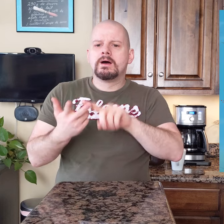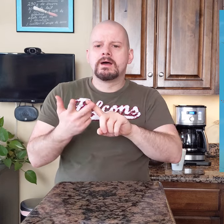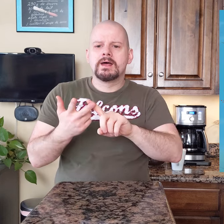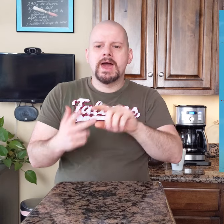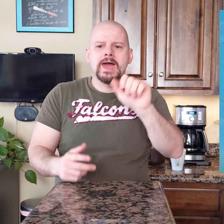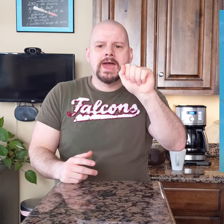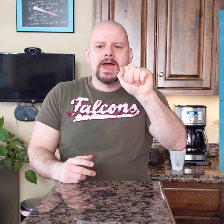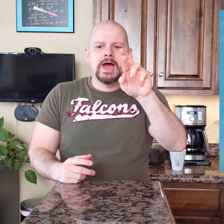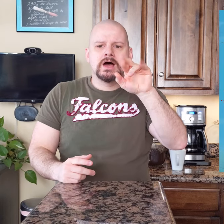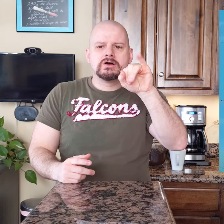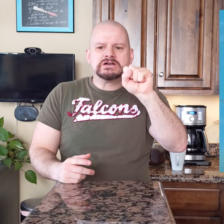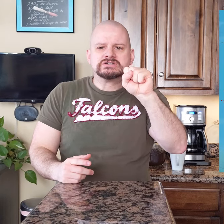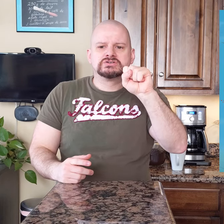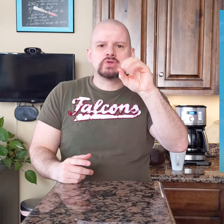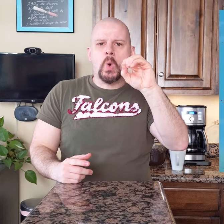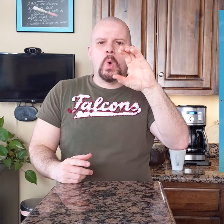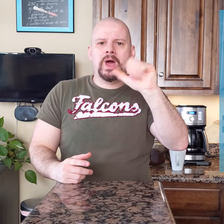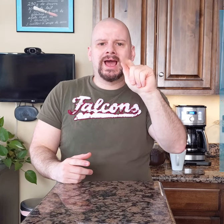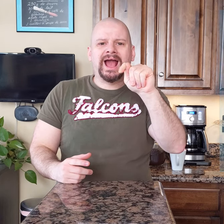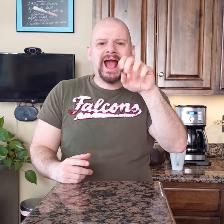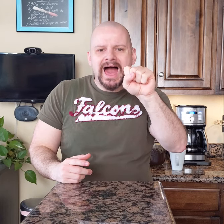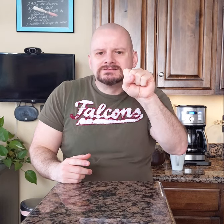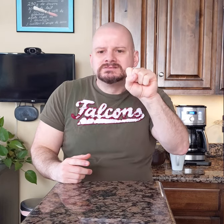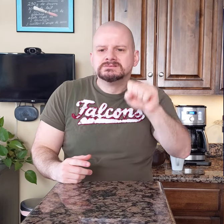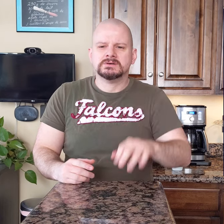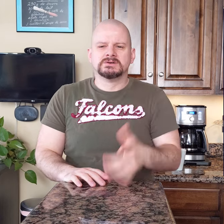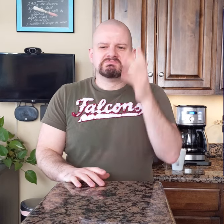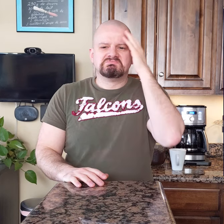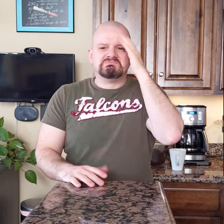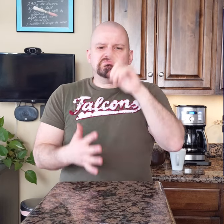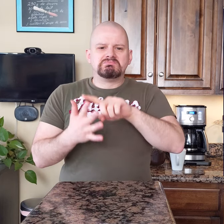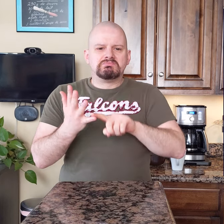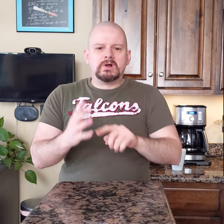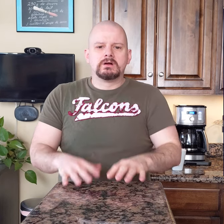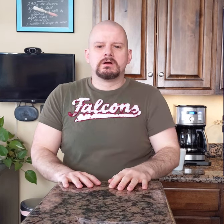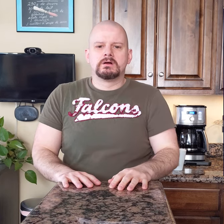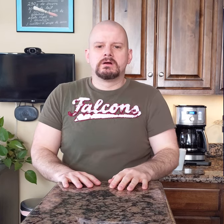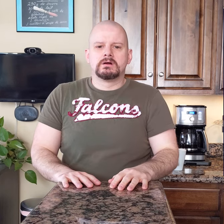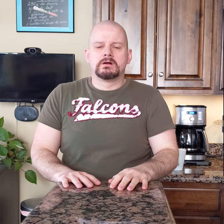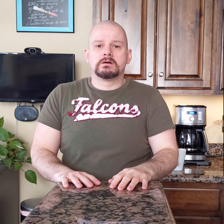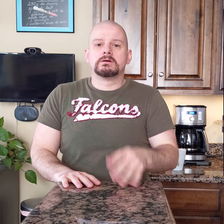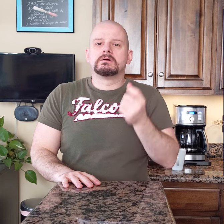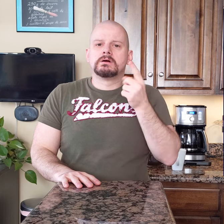and "Aristocats". You know these movies.